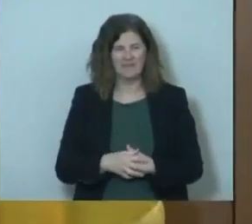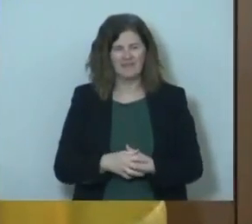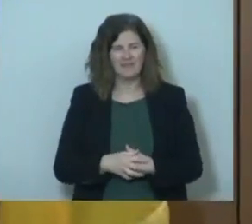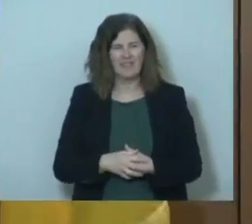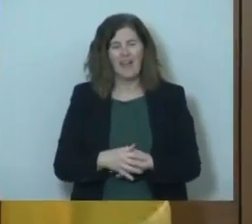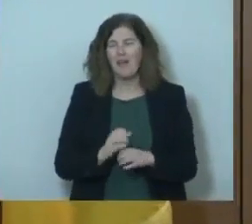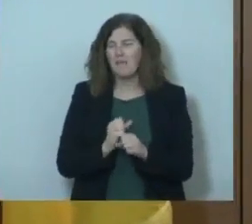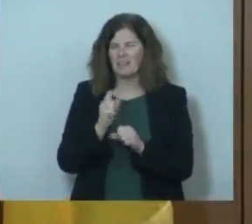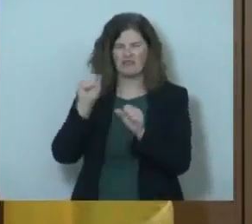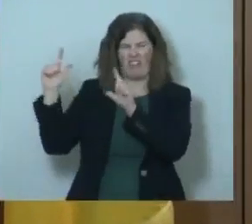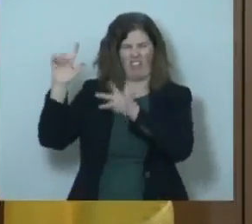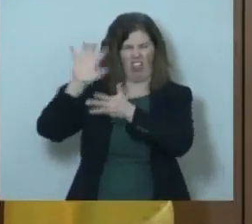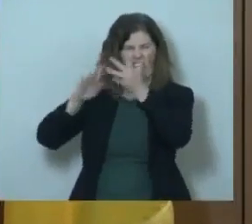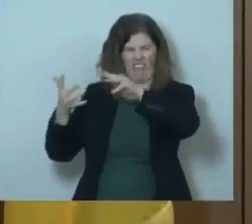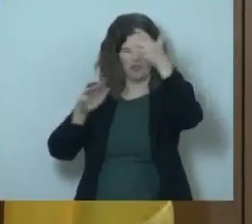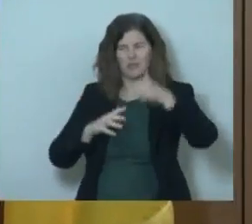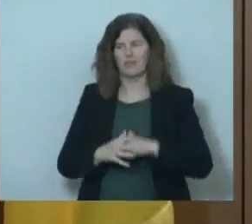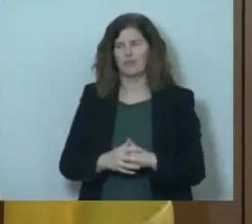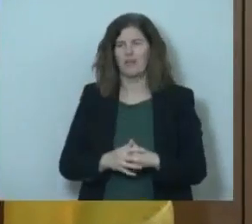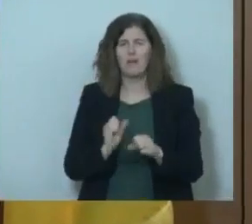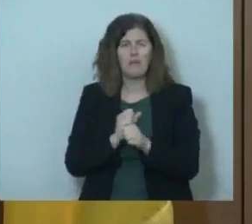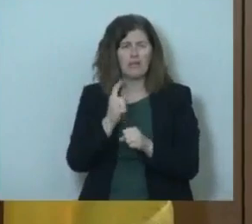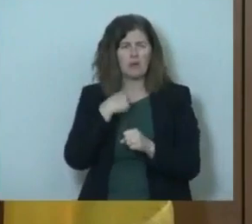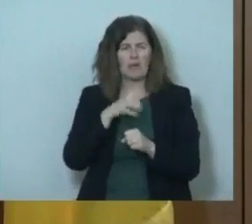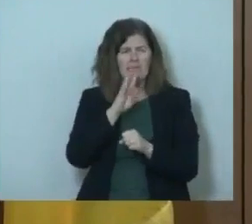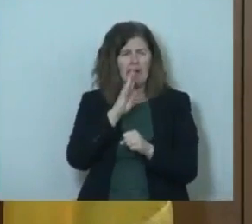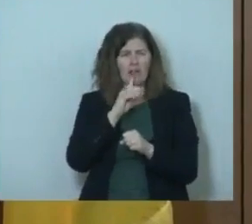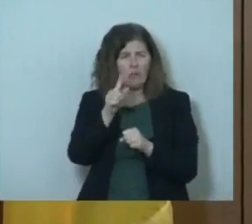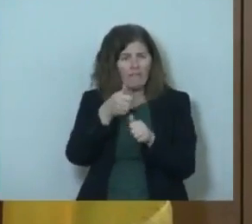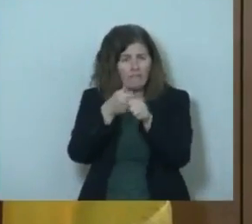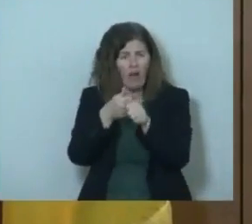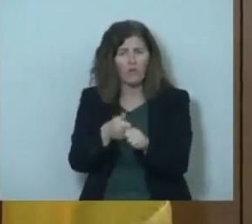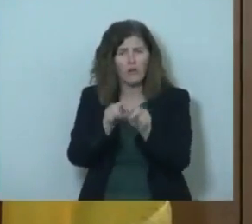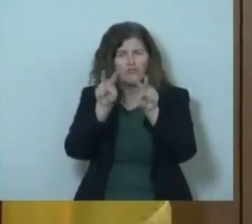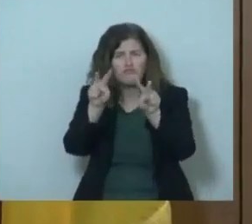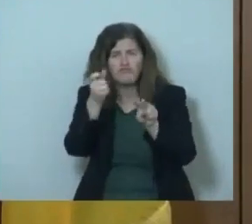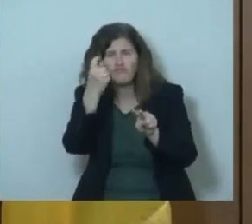THANK YOU, DOCTORS. I AM HAPPY THAT THAT HAPPENED TO YOU ALSO.